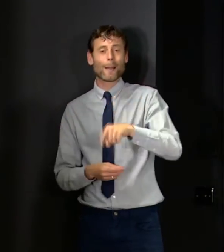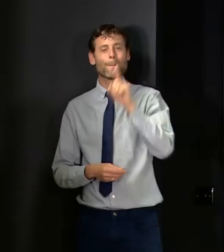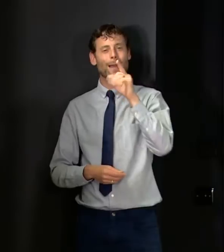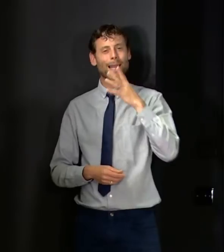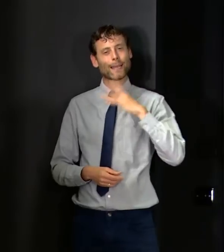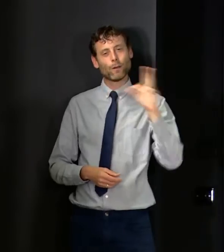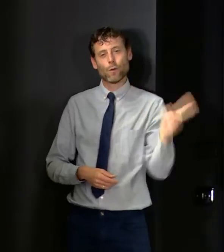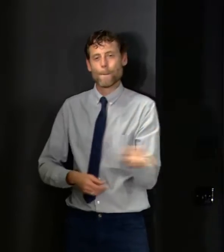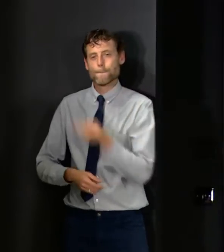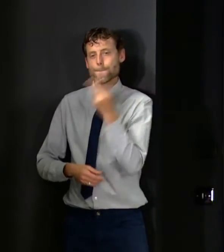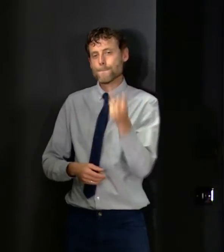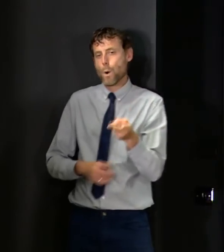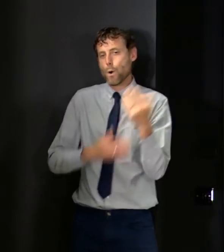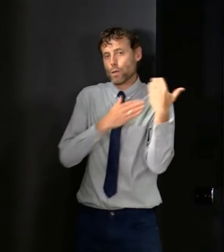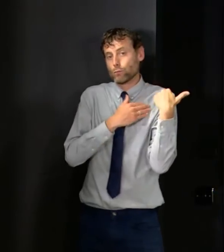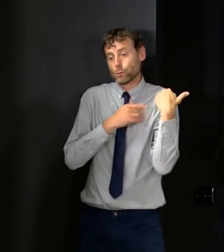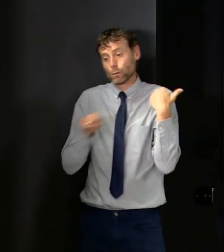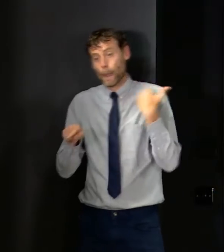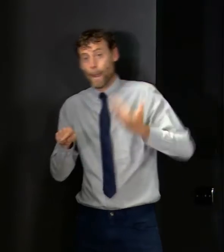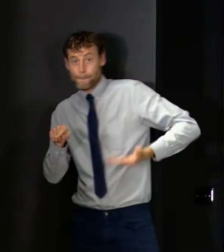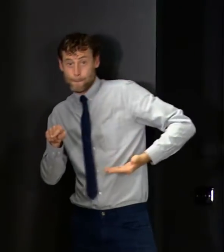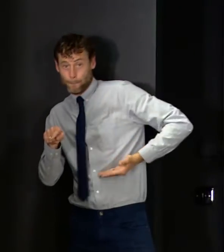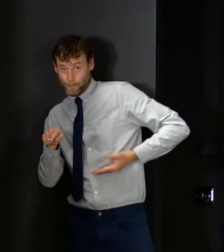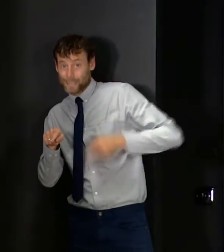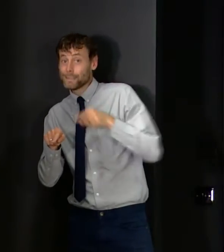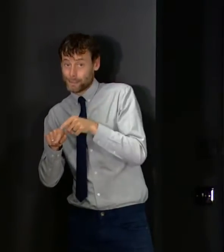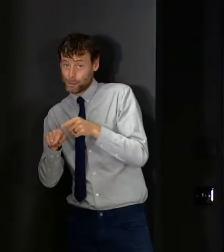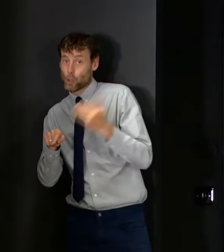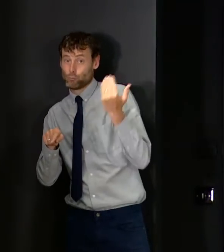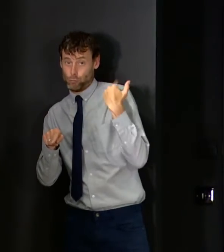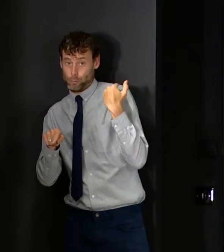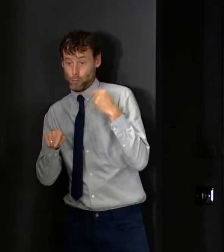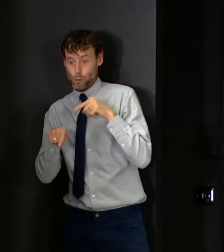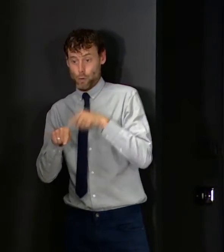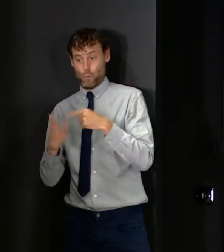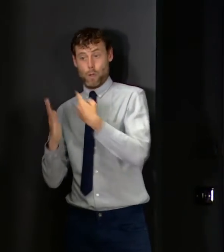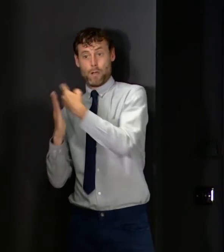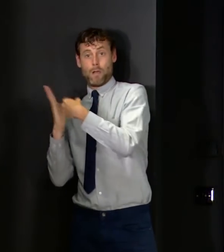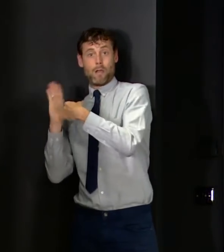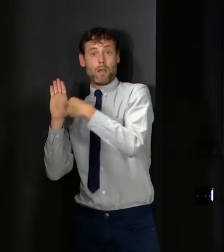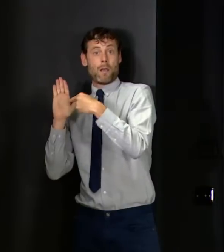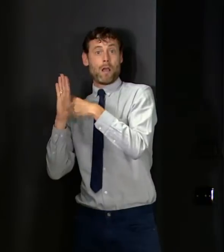by the business owners, and we know that those guidance document can help them in preparing,